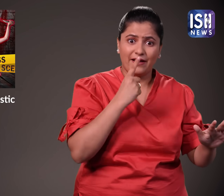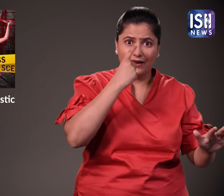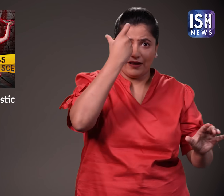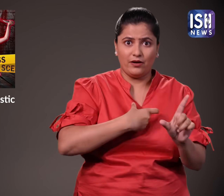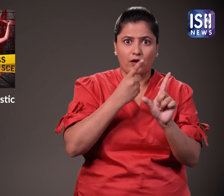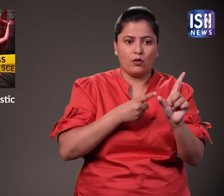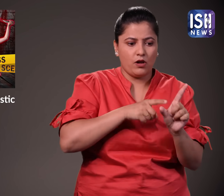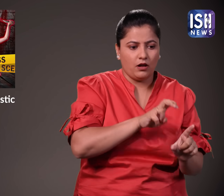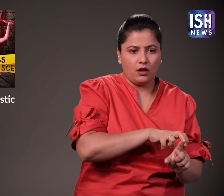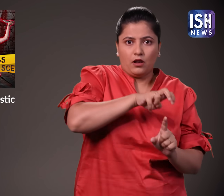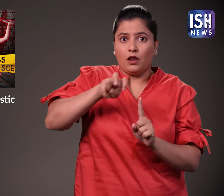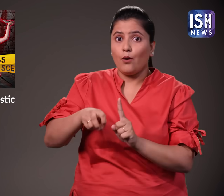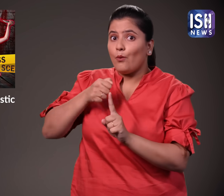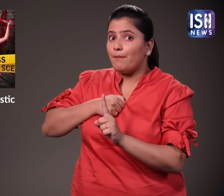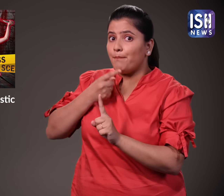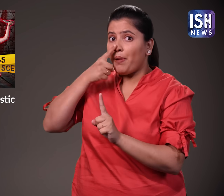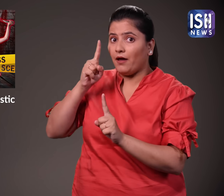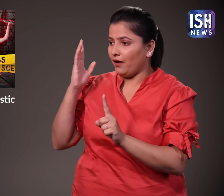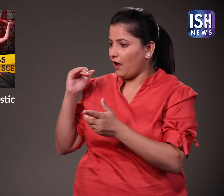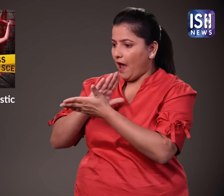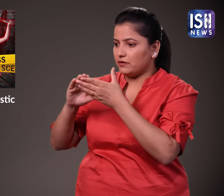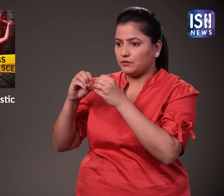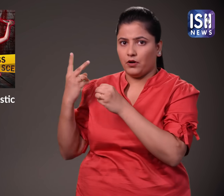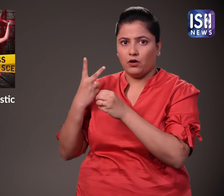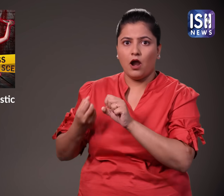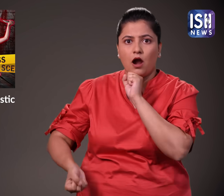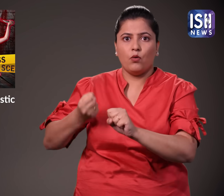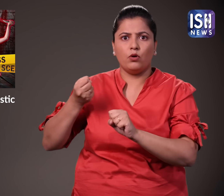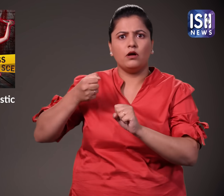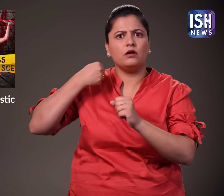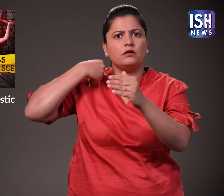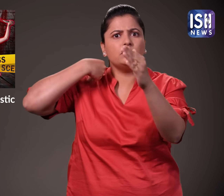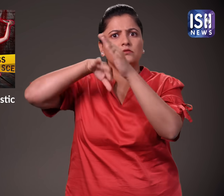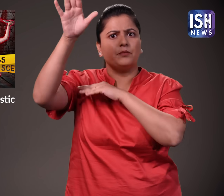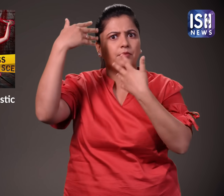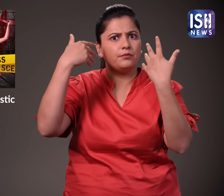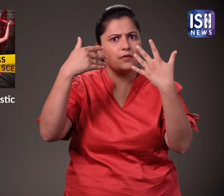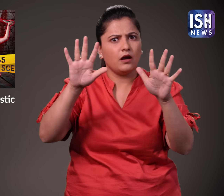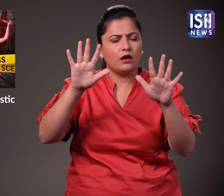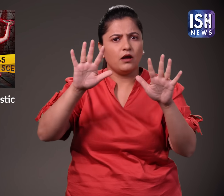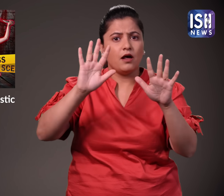Yashaswini then fled the scene in an auto-rickshaw, along with her mother.